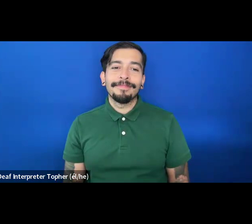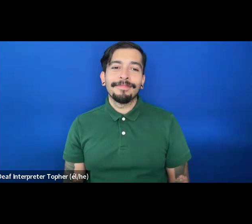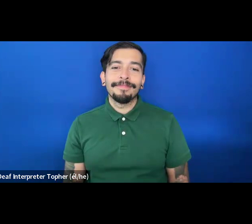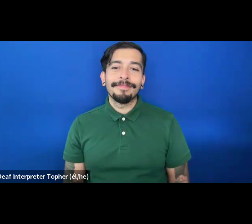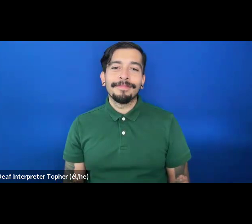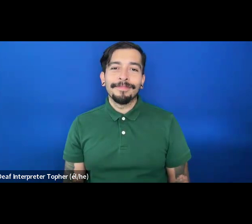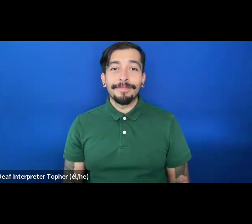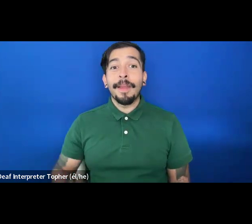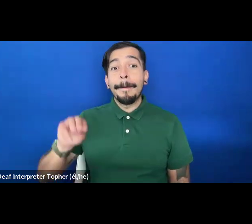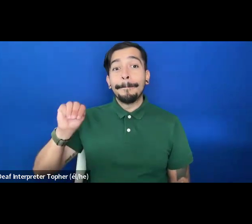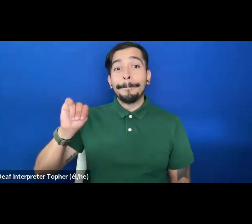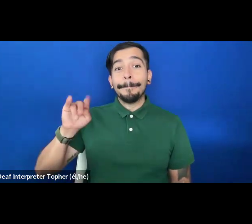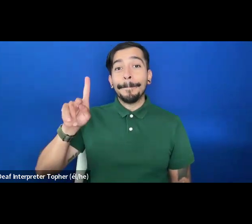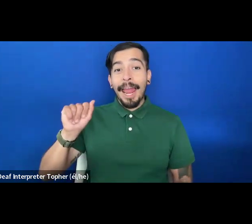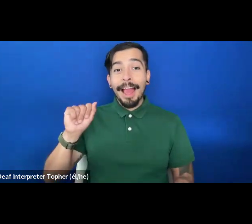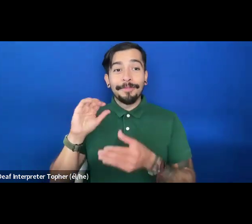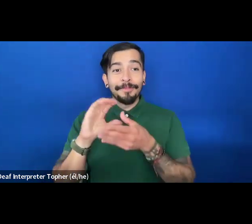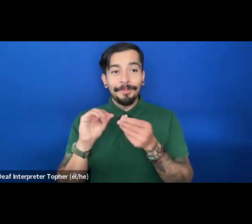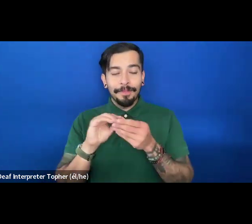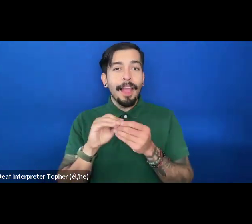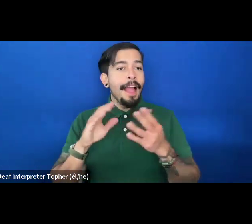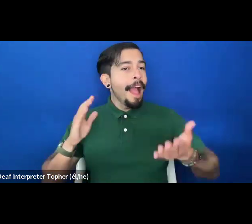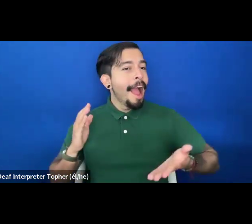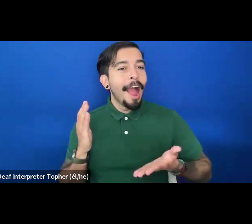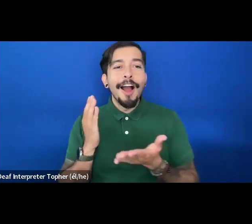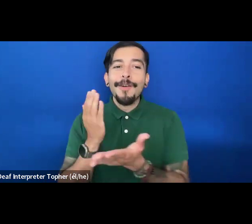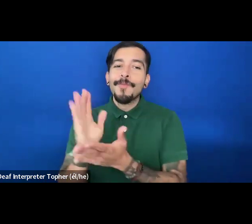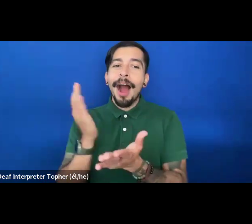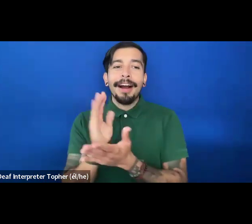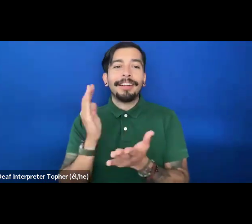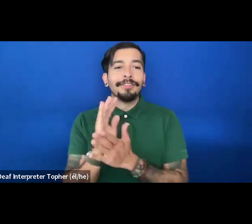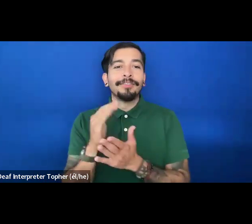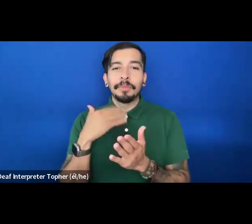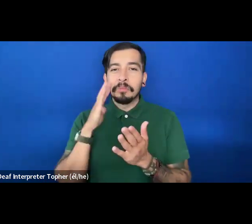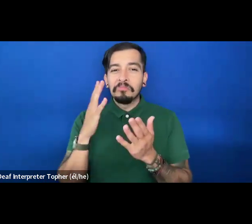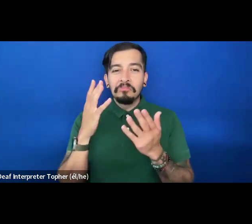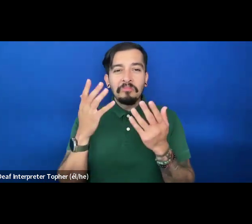Right. I'll just give people another moment just to make sure everyone's connected, and then, um,